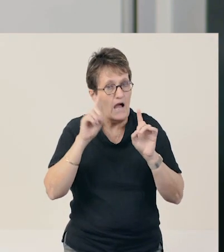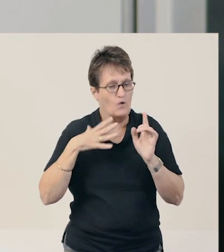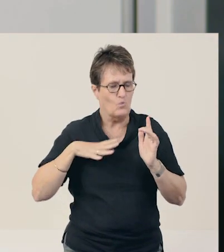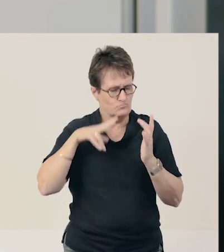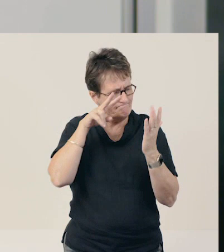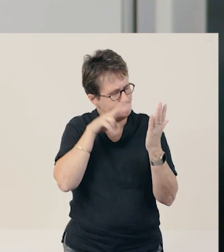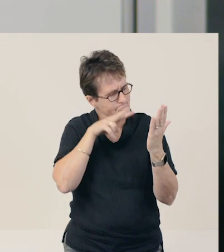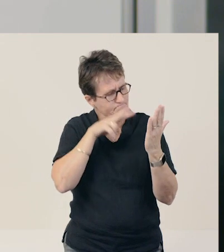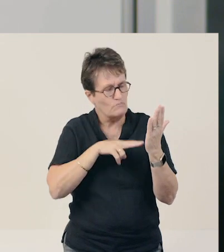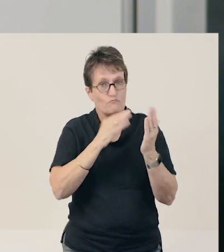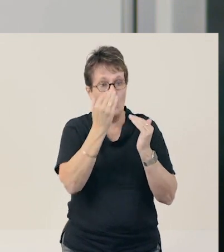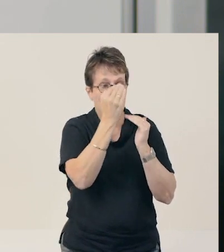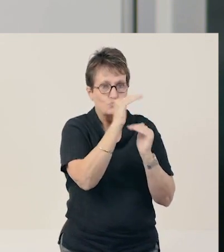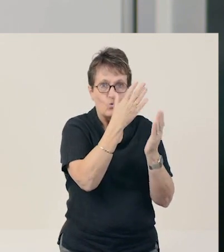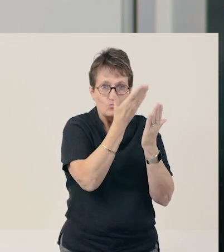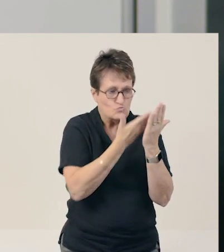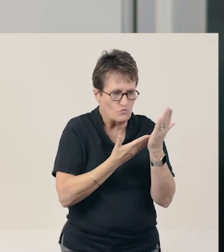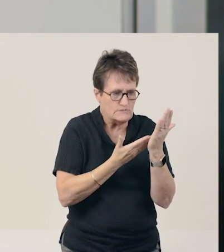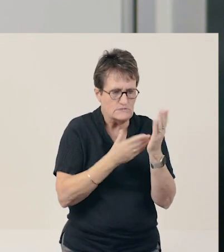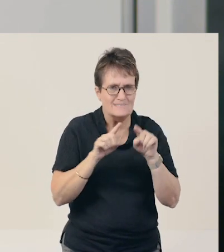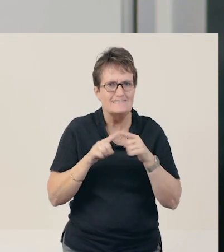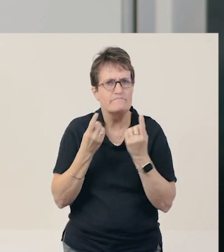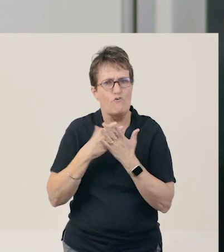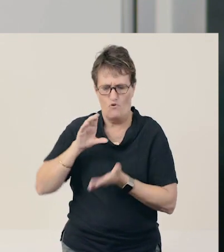and how short stories are different to novels.